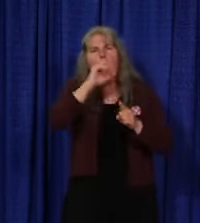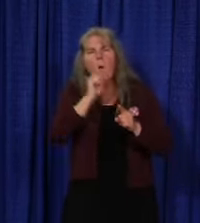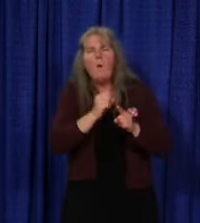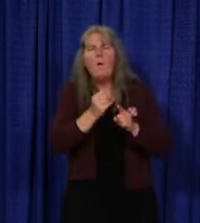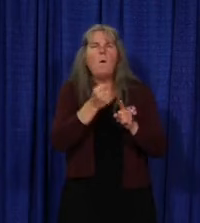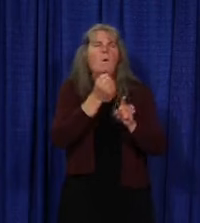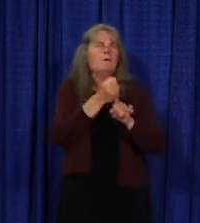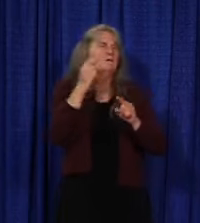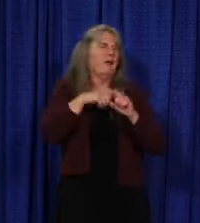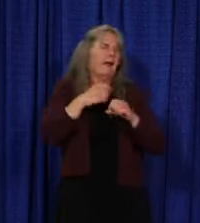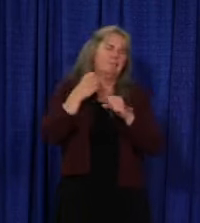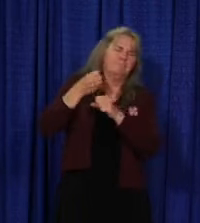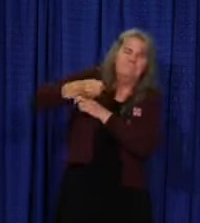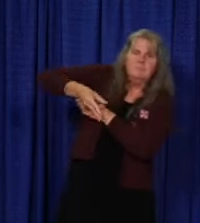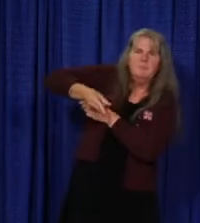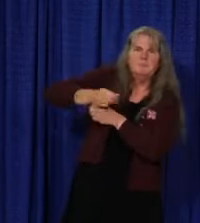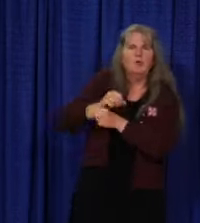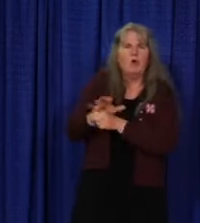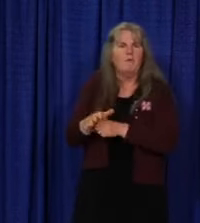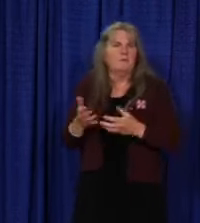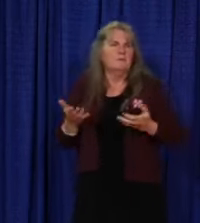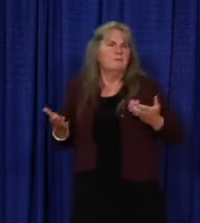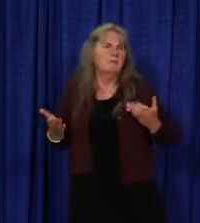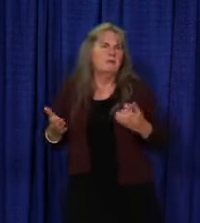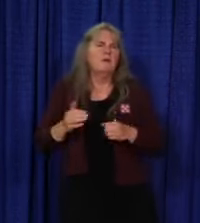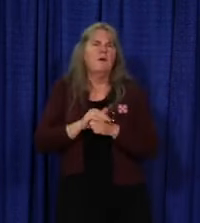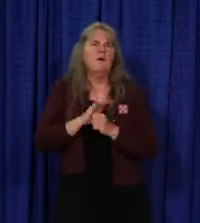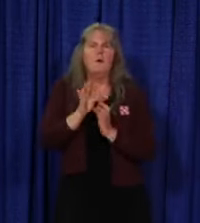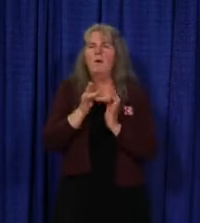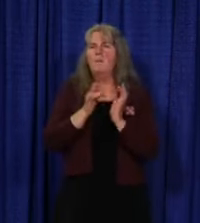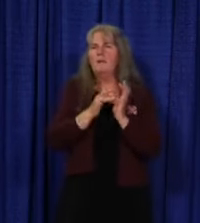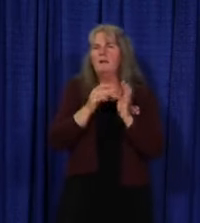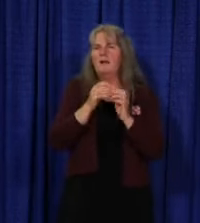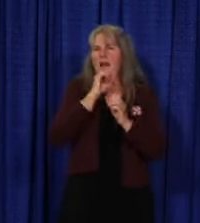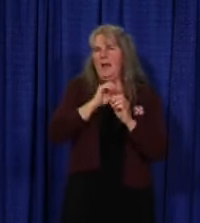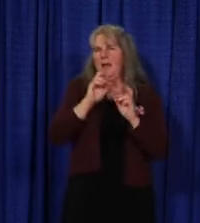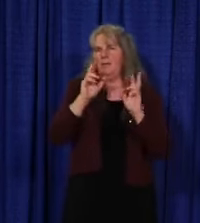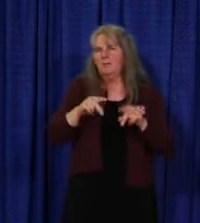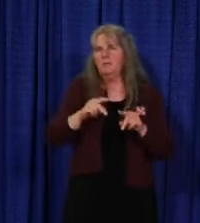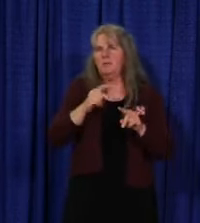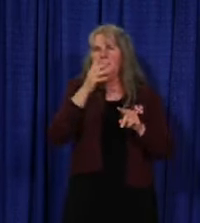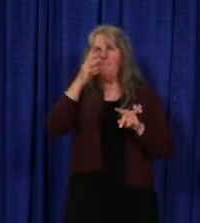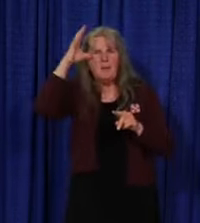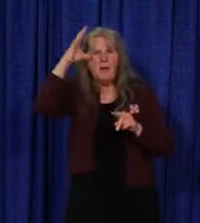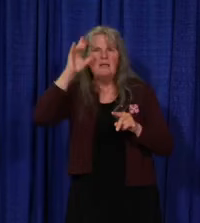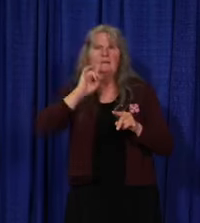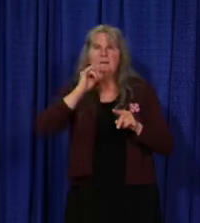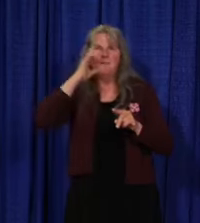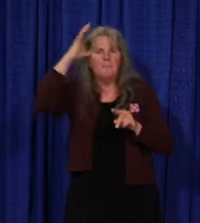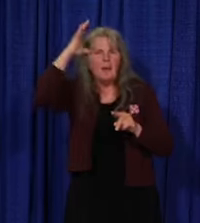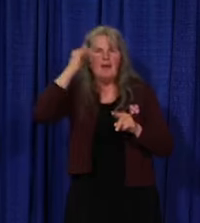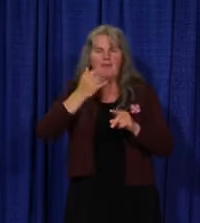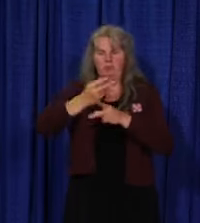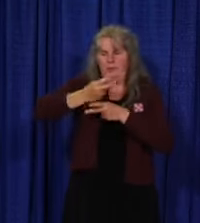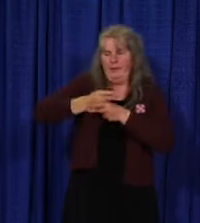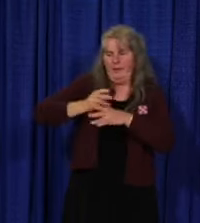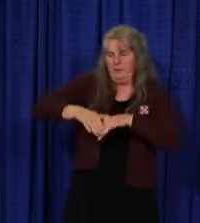Maybe a father or grandparent going through chemo who is unable to fight the disease, or even the middle-aged single parent and has to work to support her children and can't